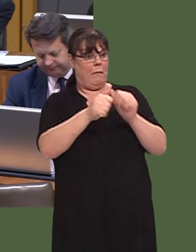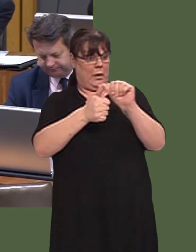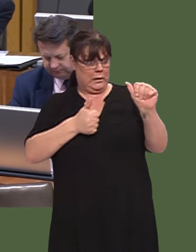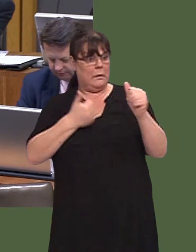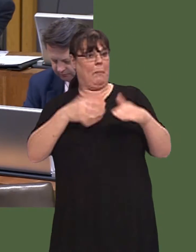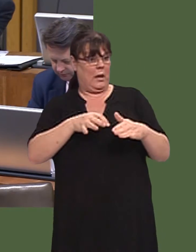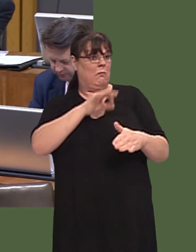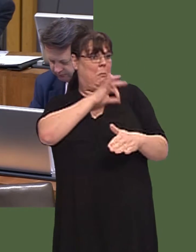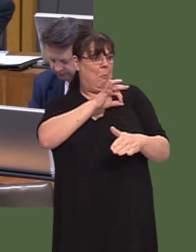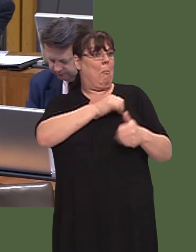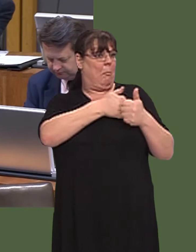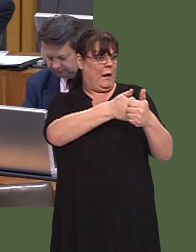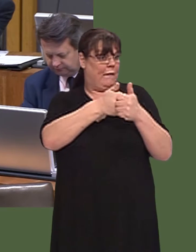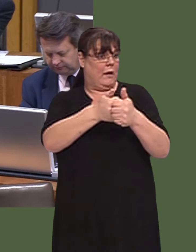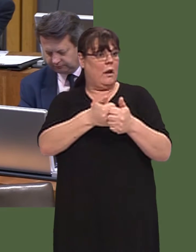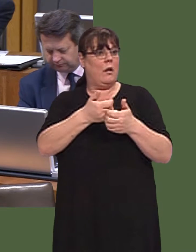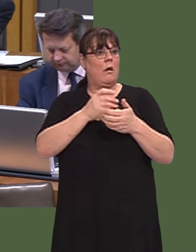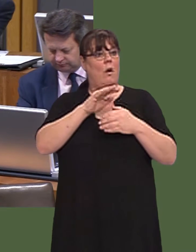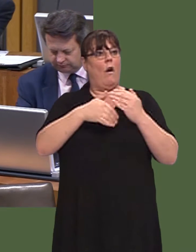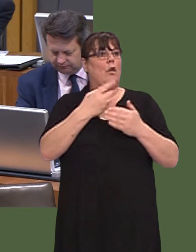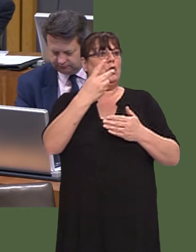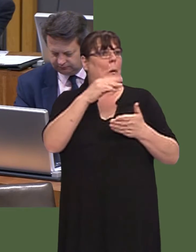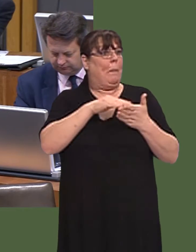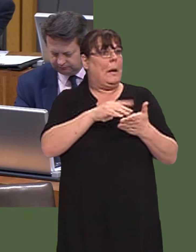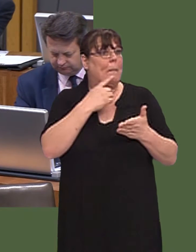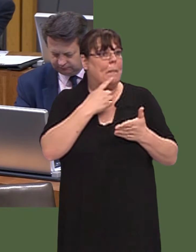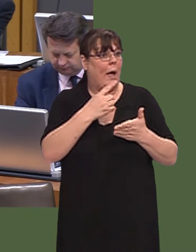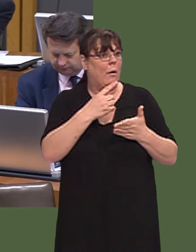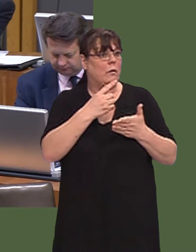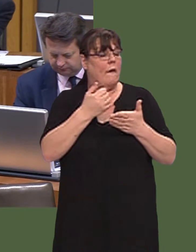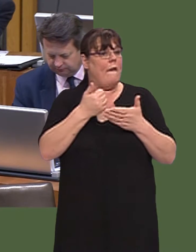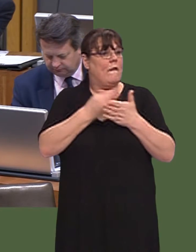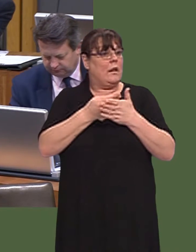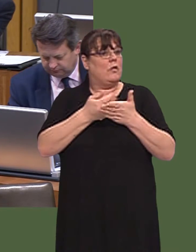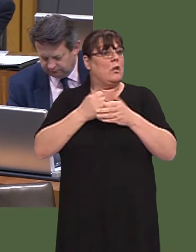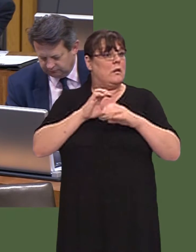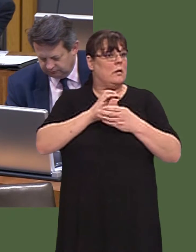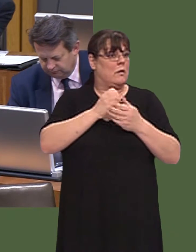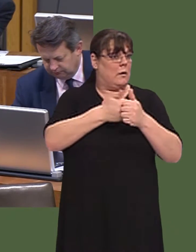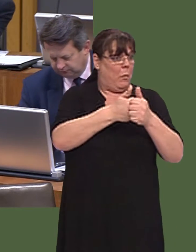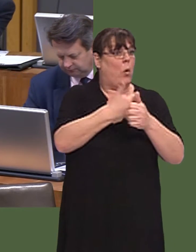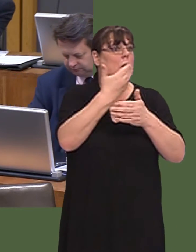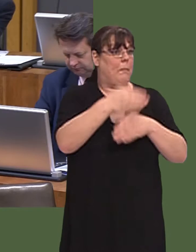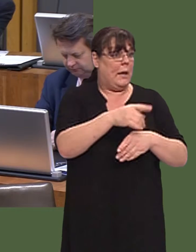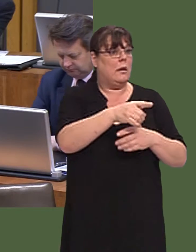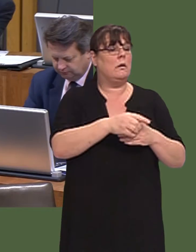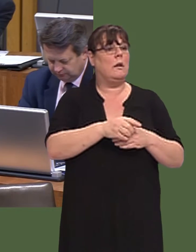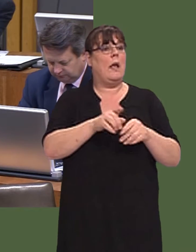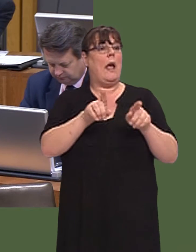Theyíve received in excess of £2 million of financial support as regards the rate relief